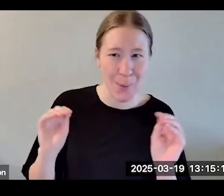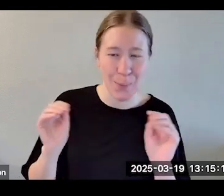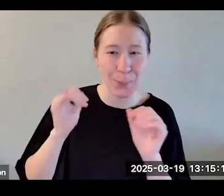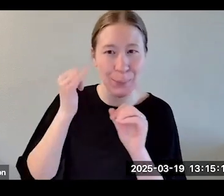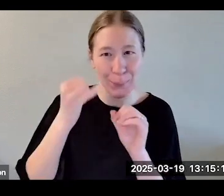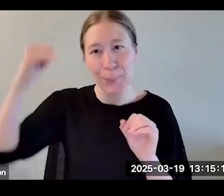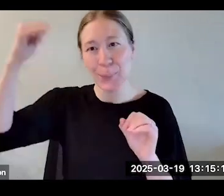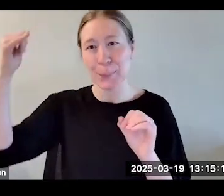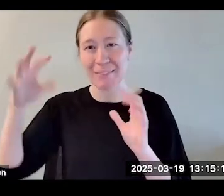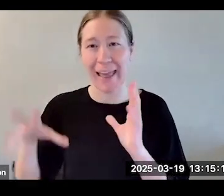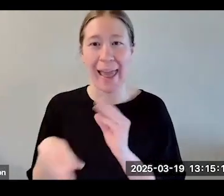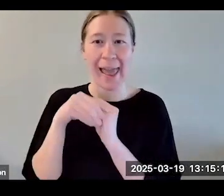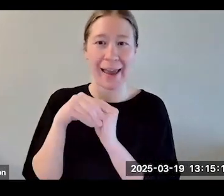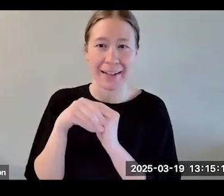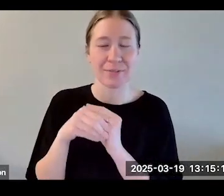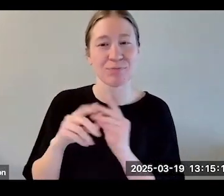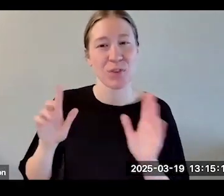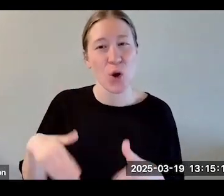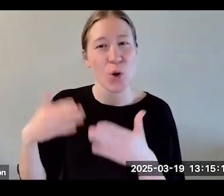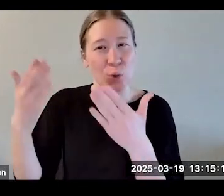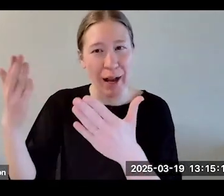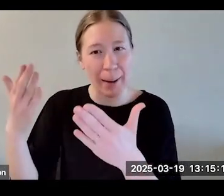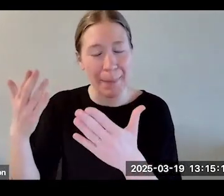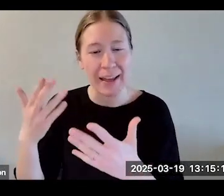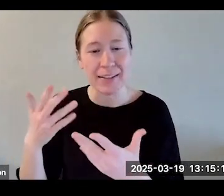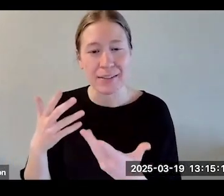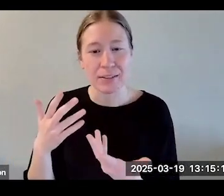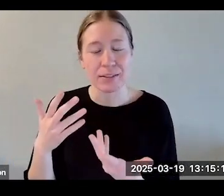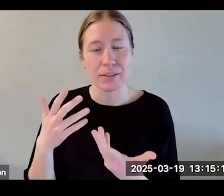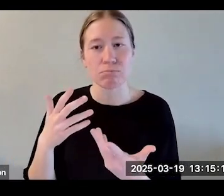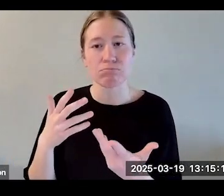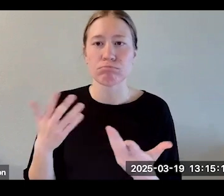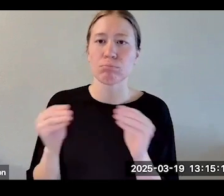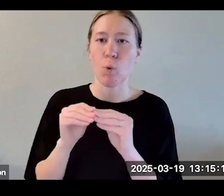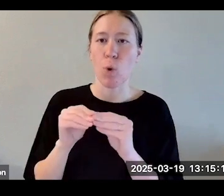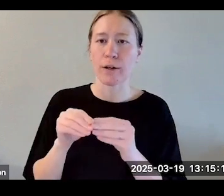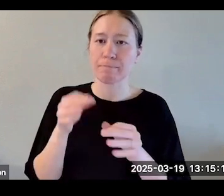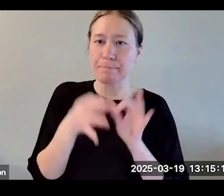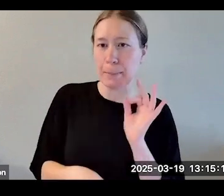because there's a lot of research out there that they are a little bit more easy to process for folks